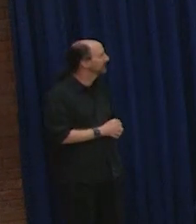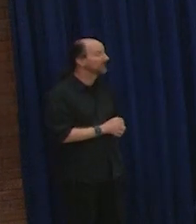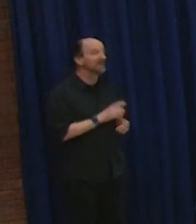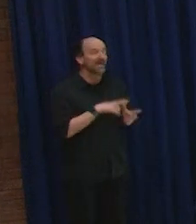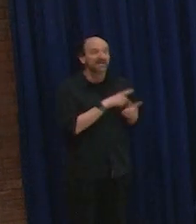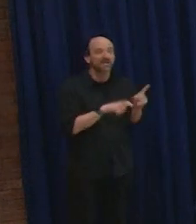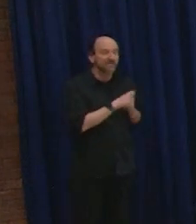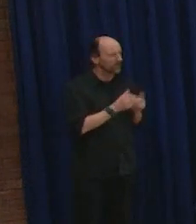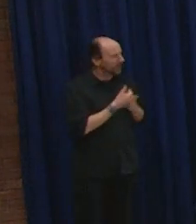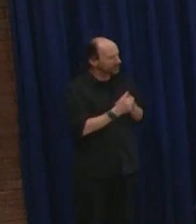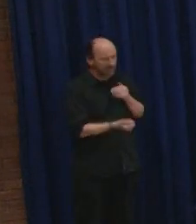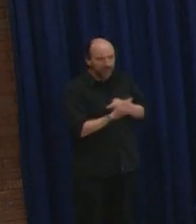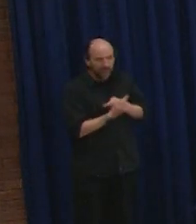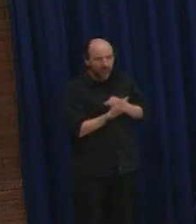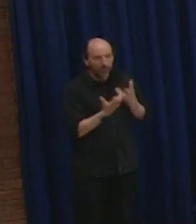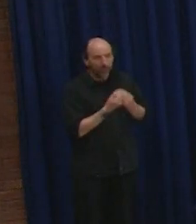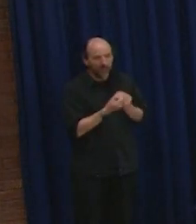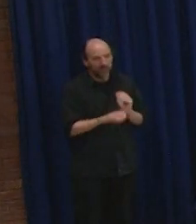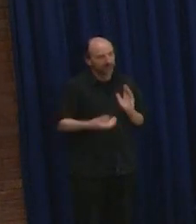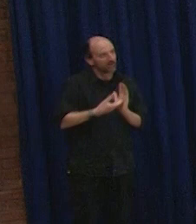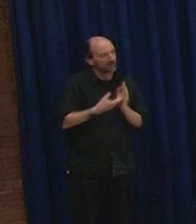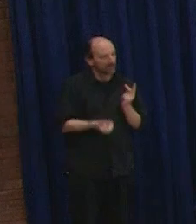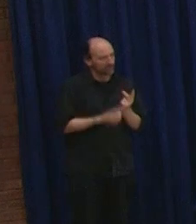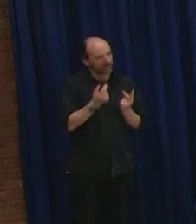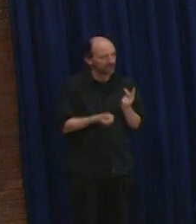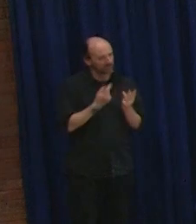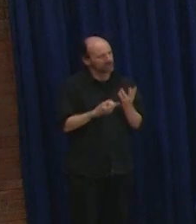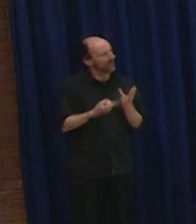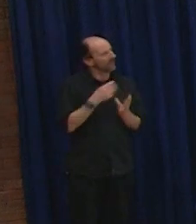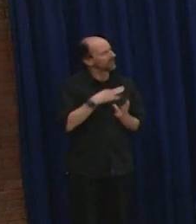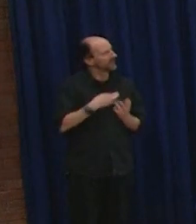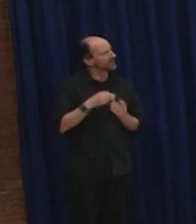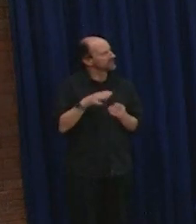other neurodevelopmental conditions, often co-occurs. Okay so, about 30 to 40% of people